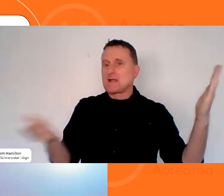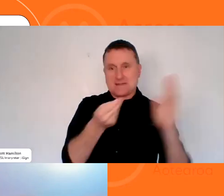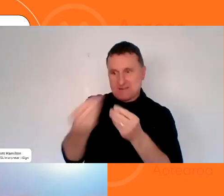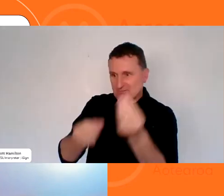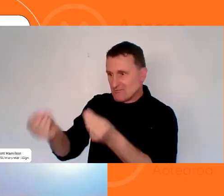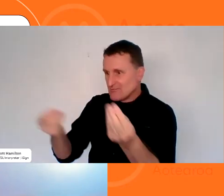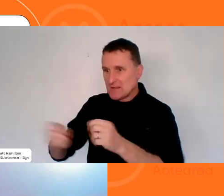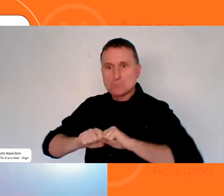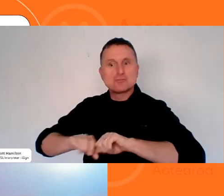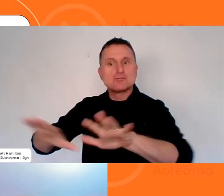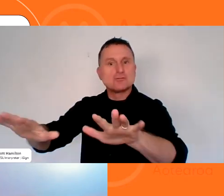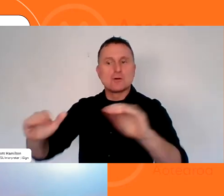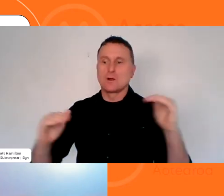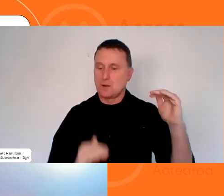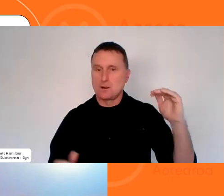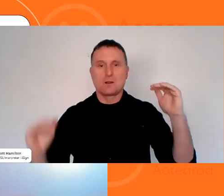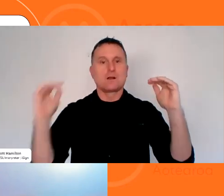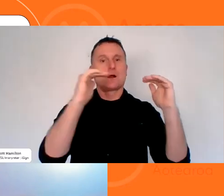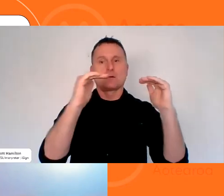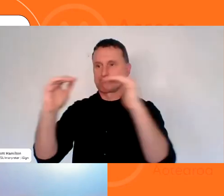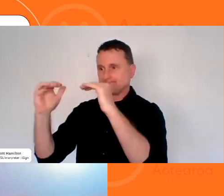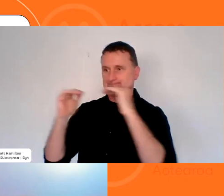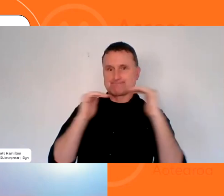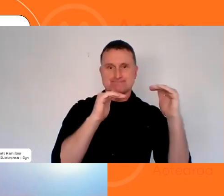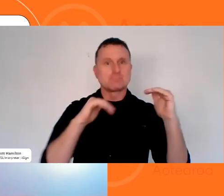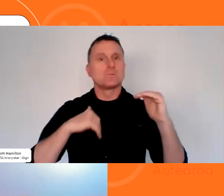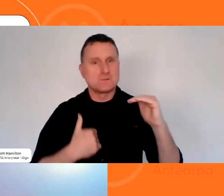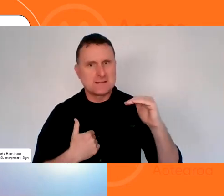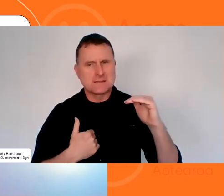thoughts right now around what has to happen, but we do need to